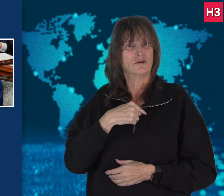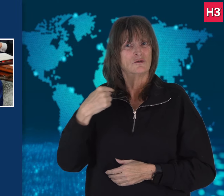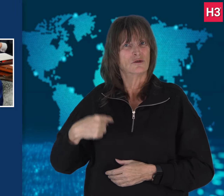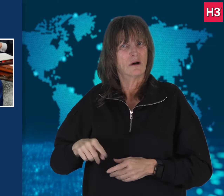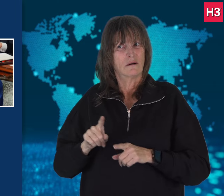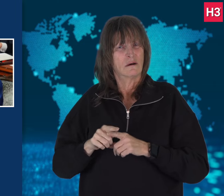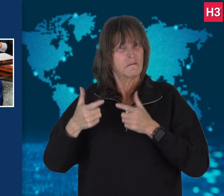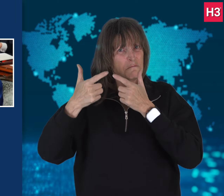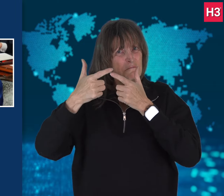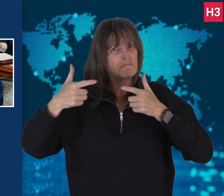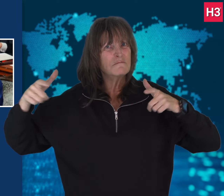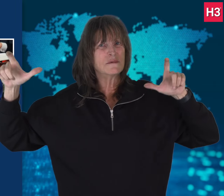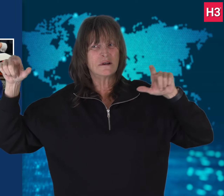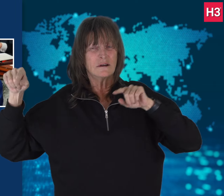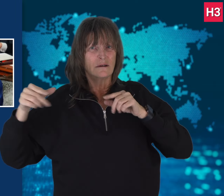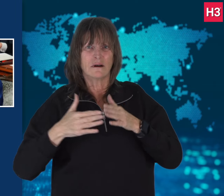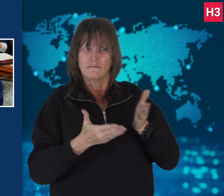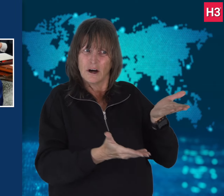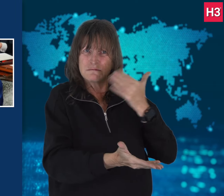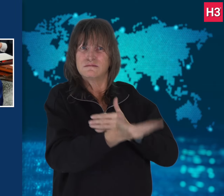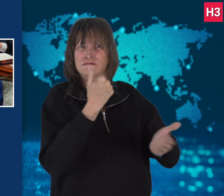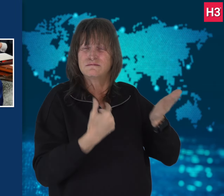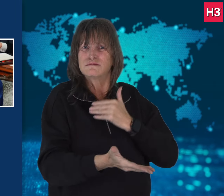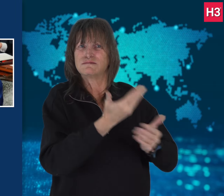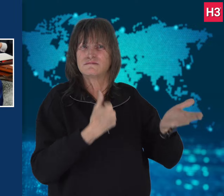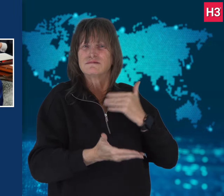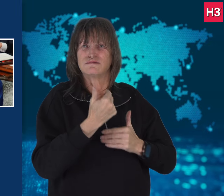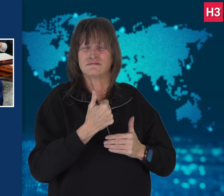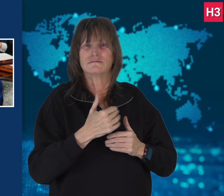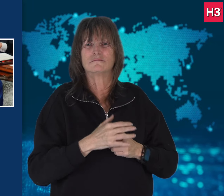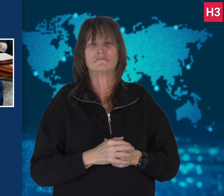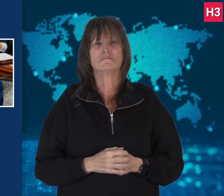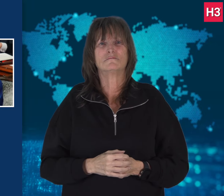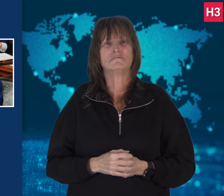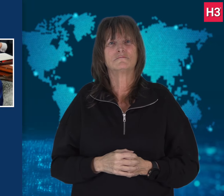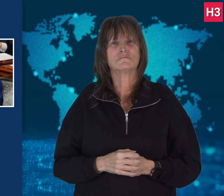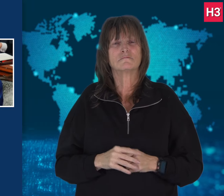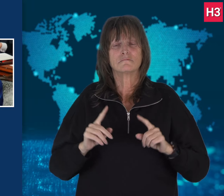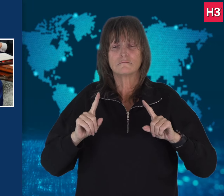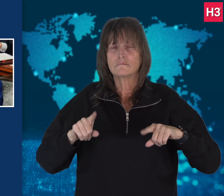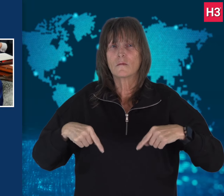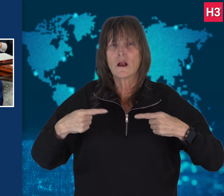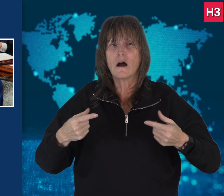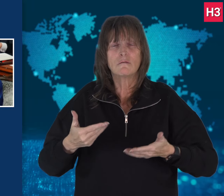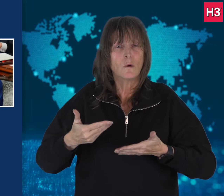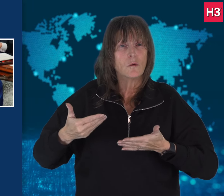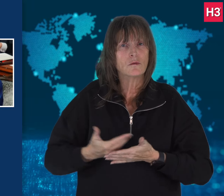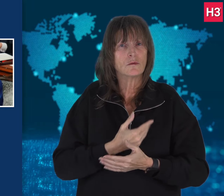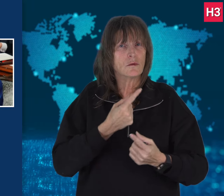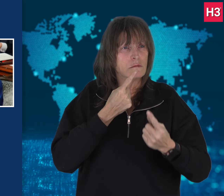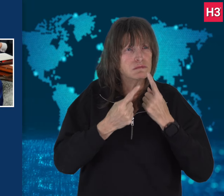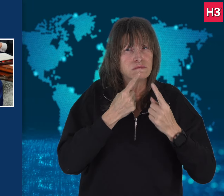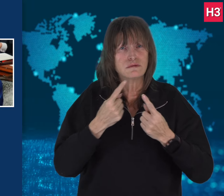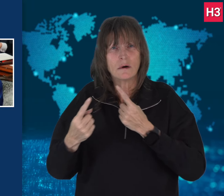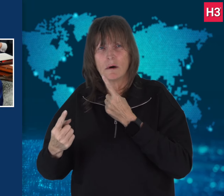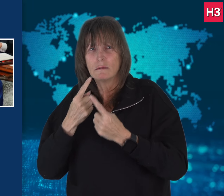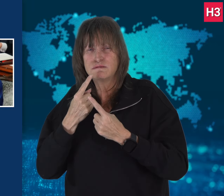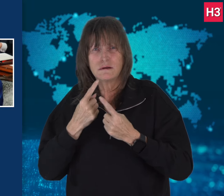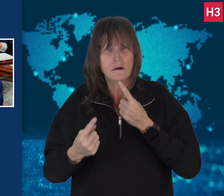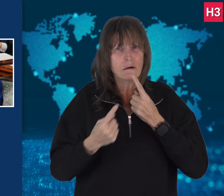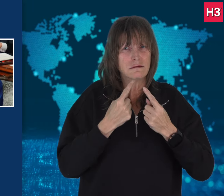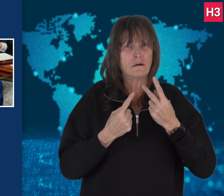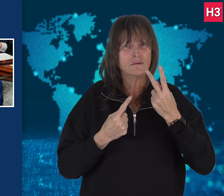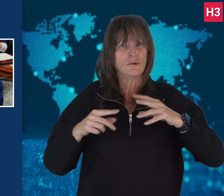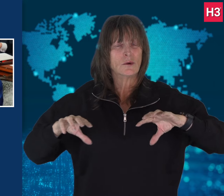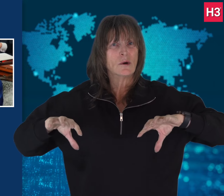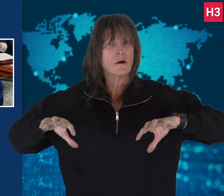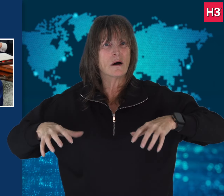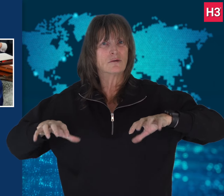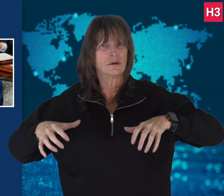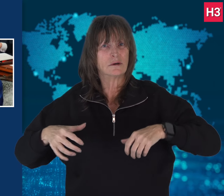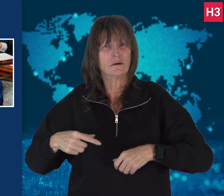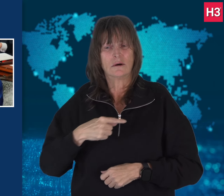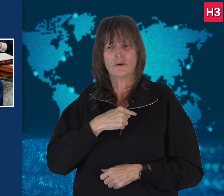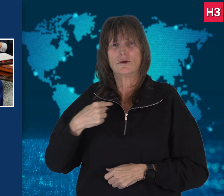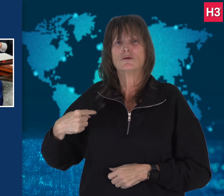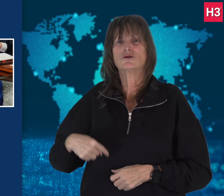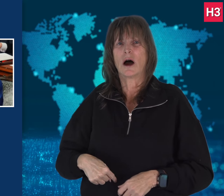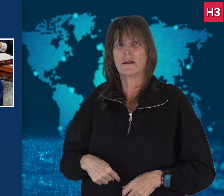between the two countries, China agreed to ease the ban. Seafood